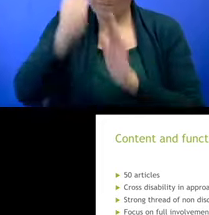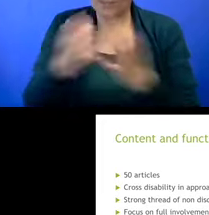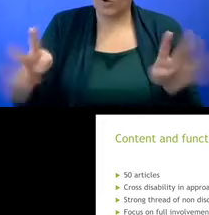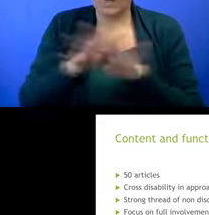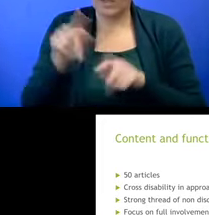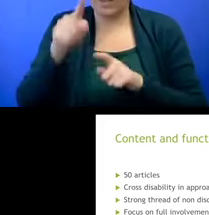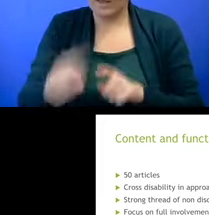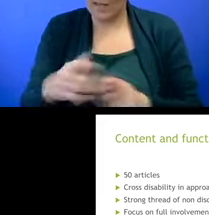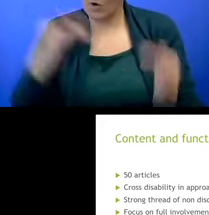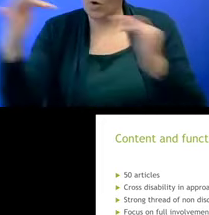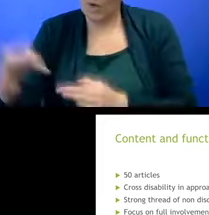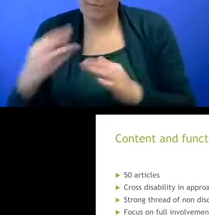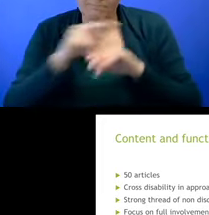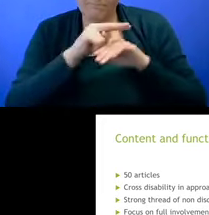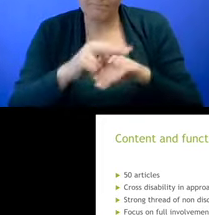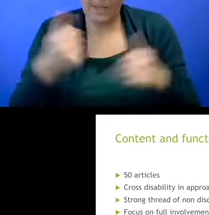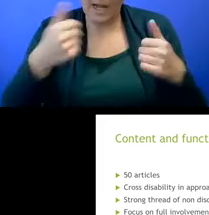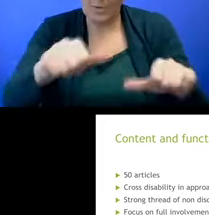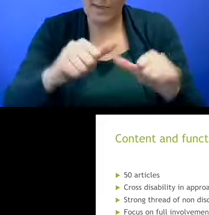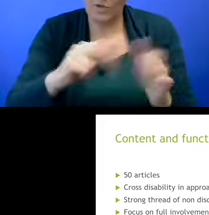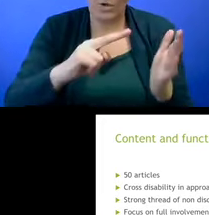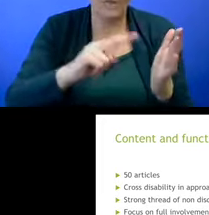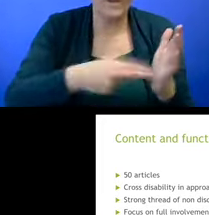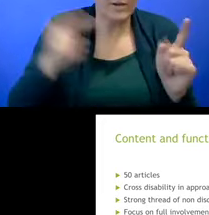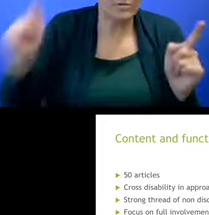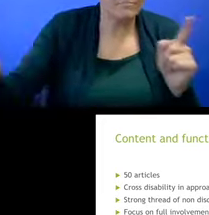the implementation of the Convention by the countries that have ratified it.